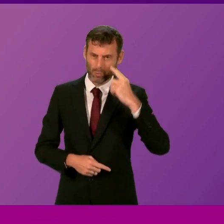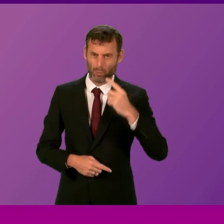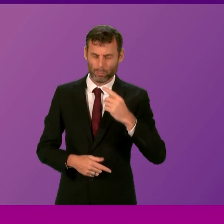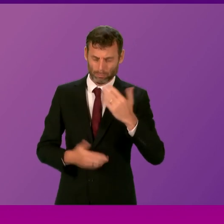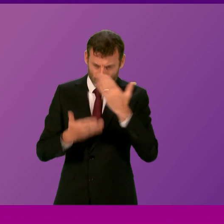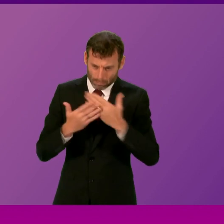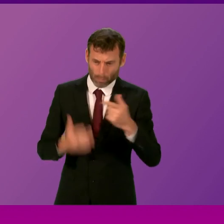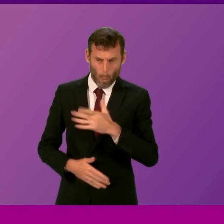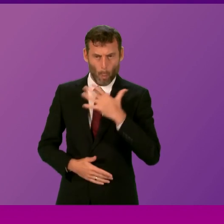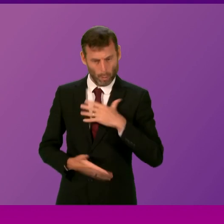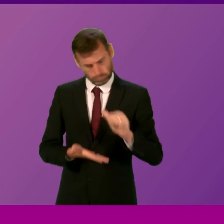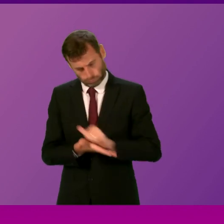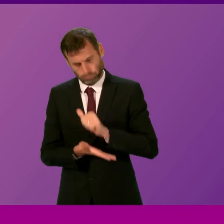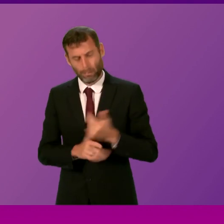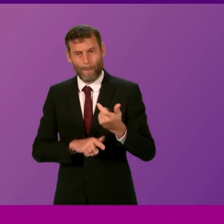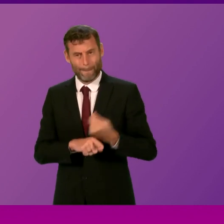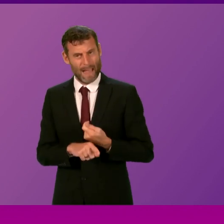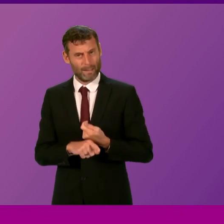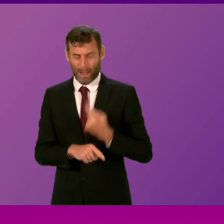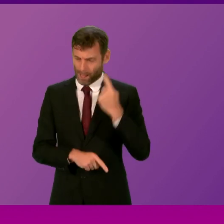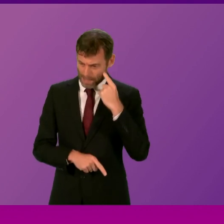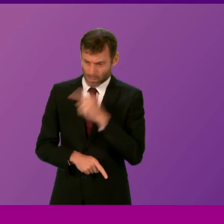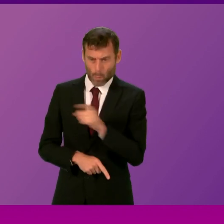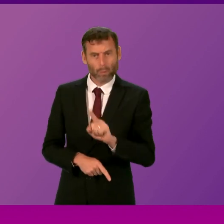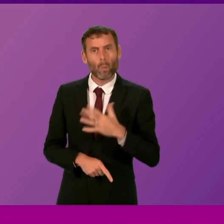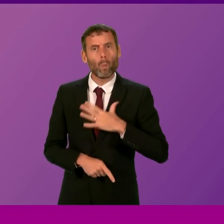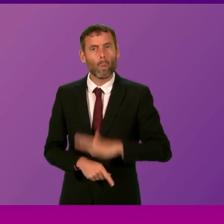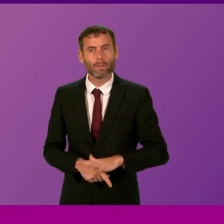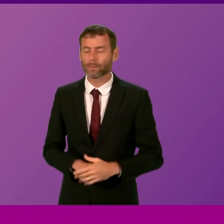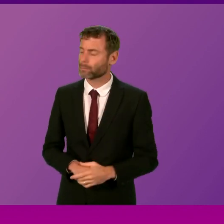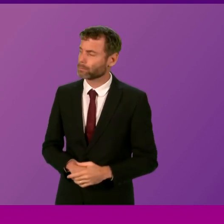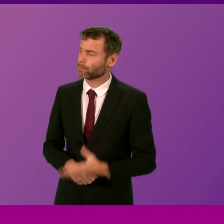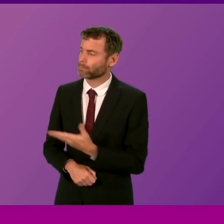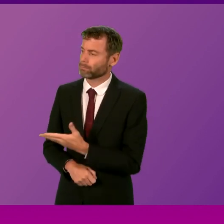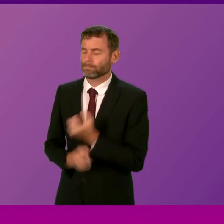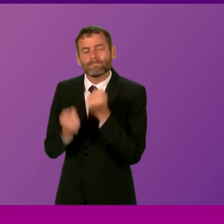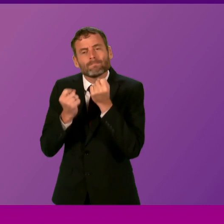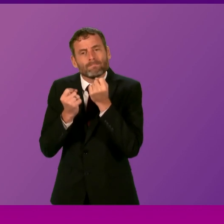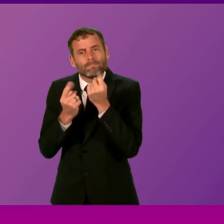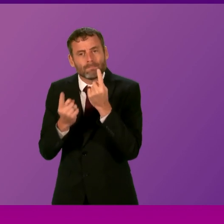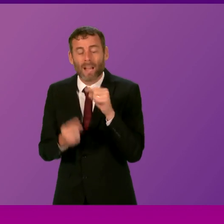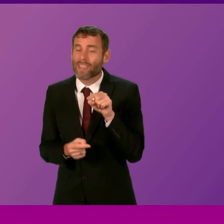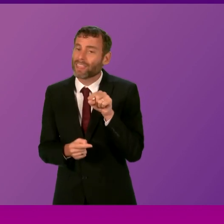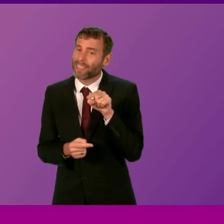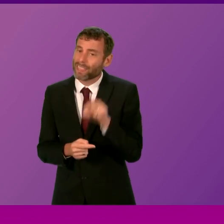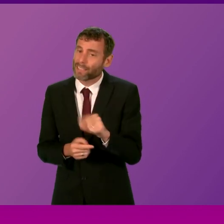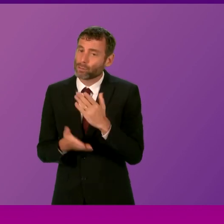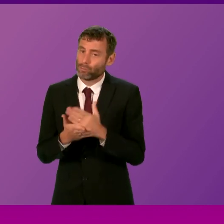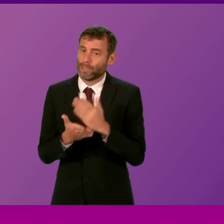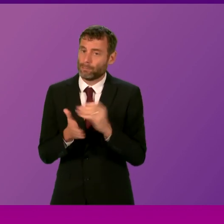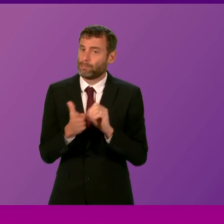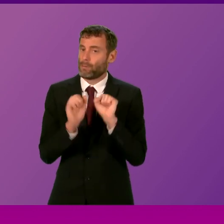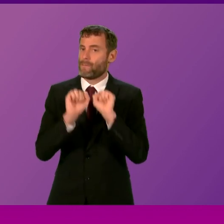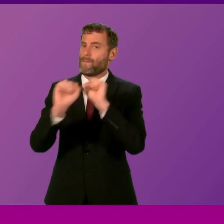That is, of course, a matter for Dundee university or any other universities,